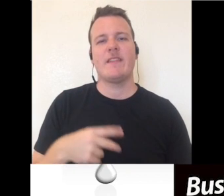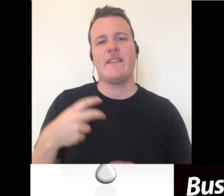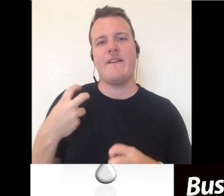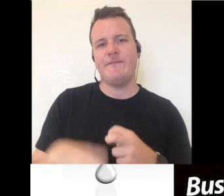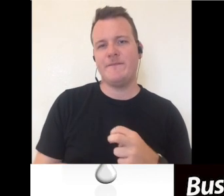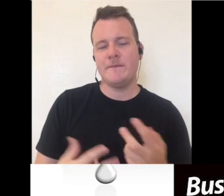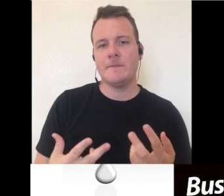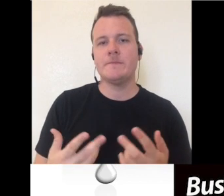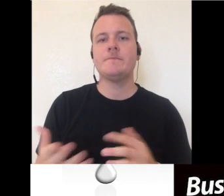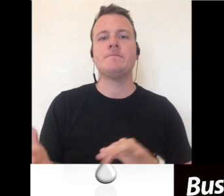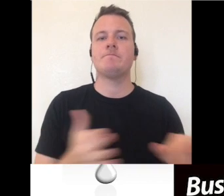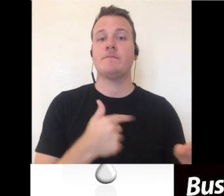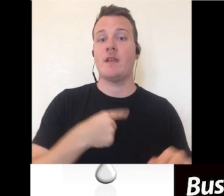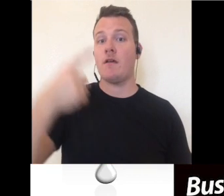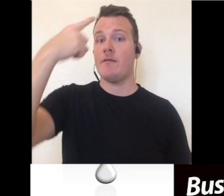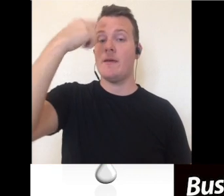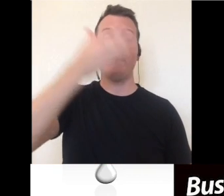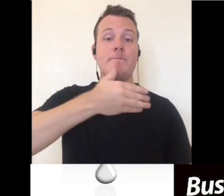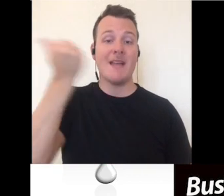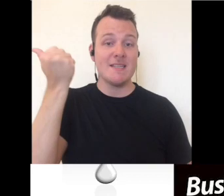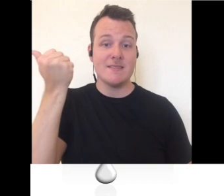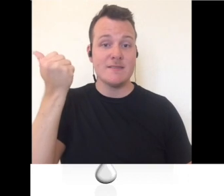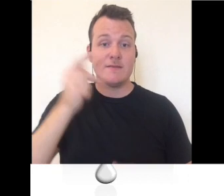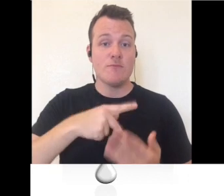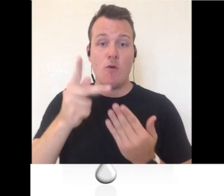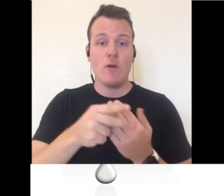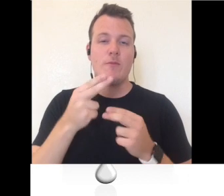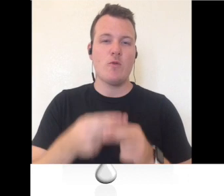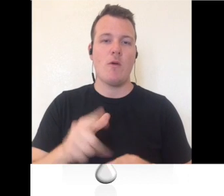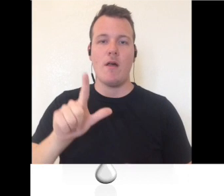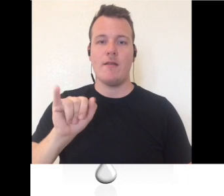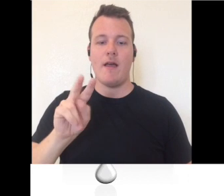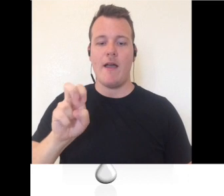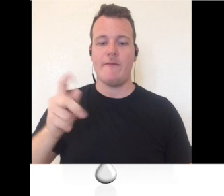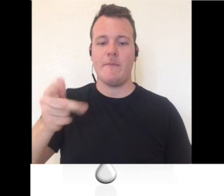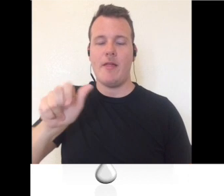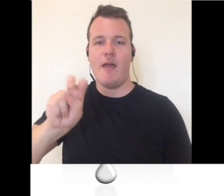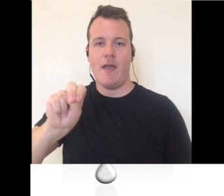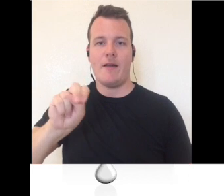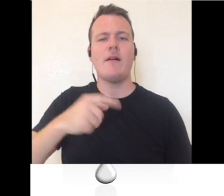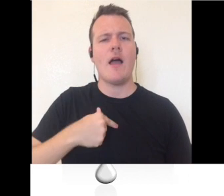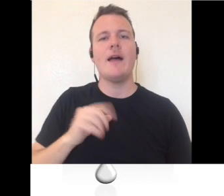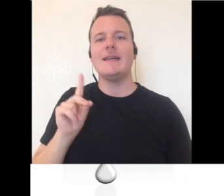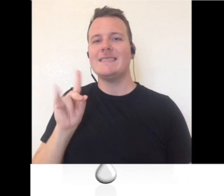are necessary. So one of the best things I've found is a program called Live Plan.